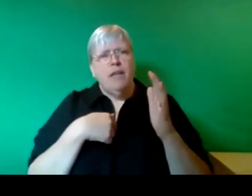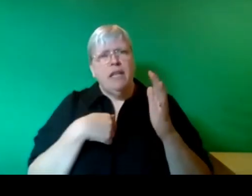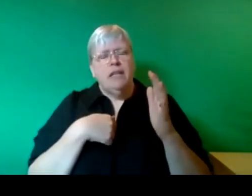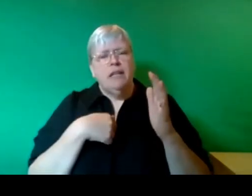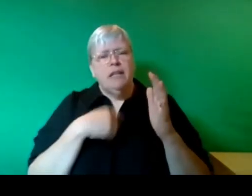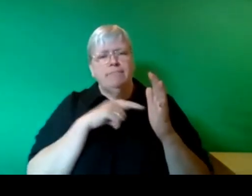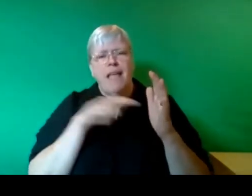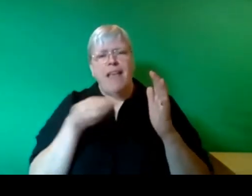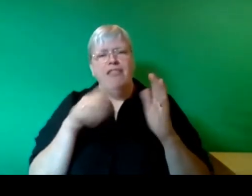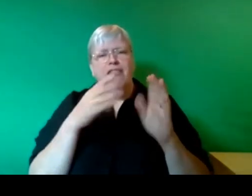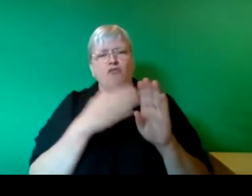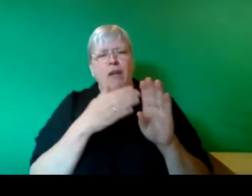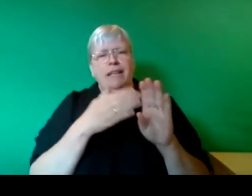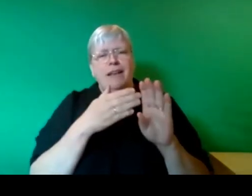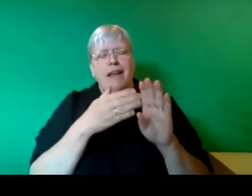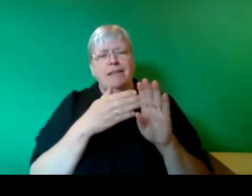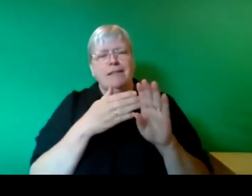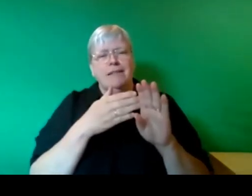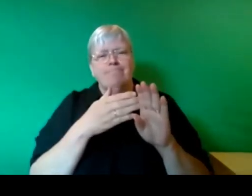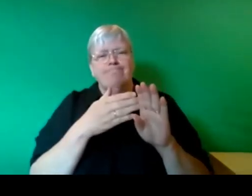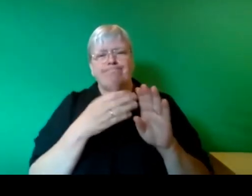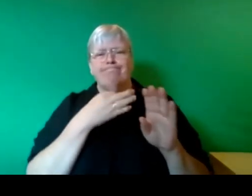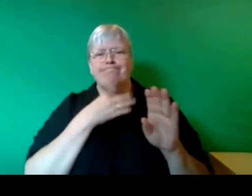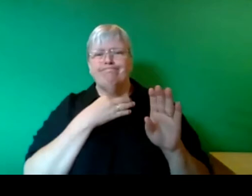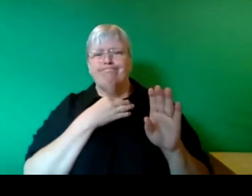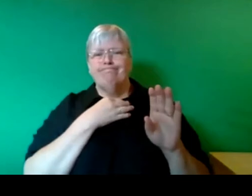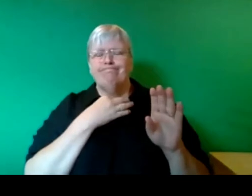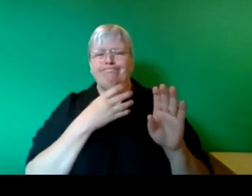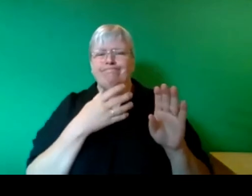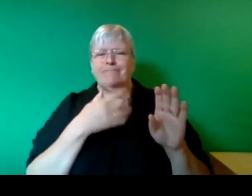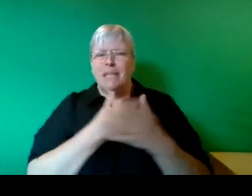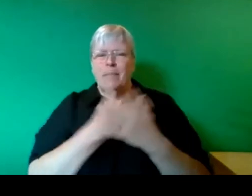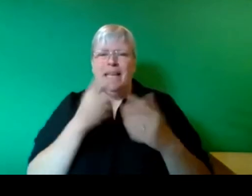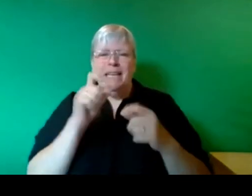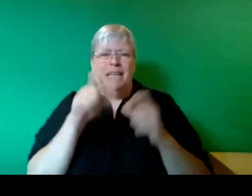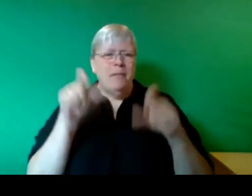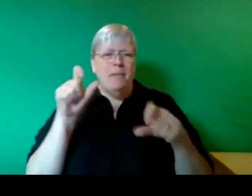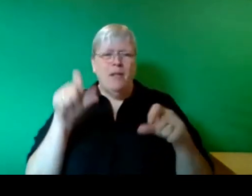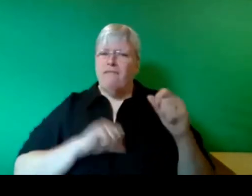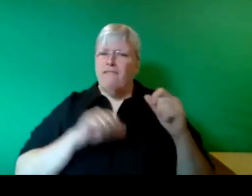precarious nature of many who farm and work our land right now but they also suggest some very